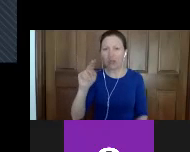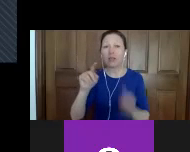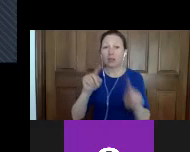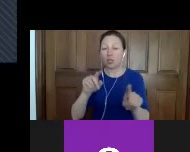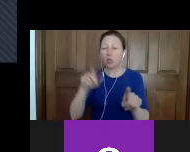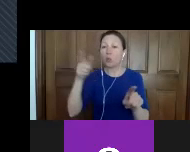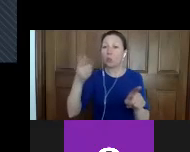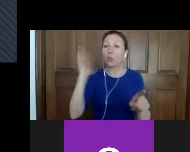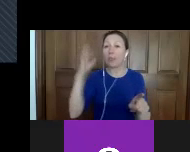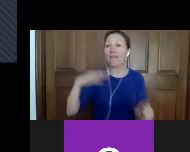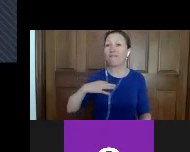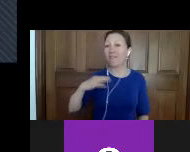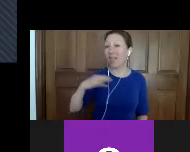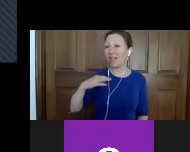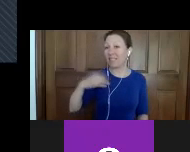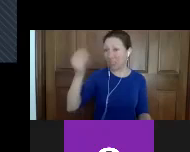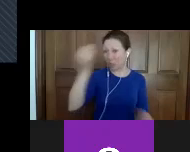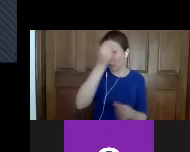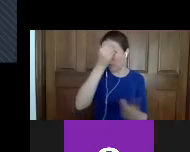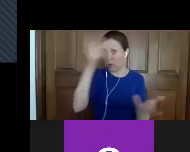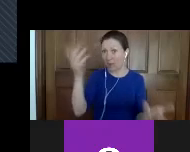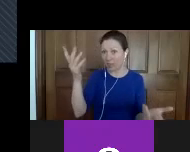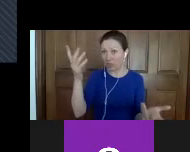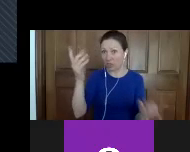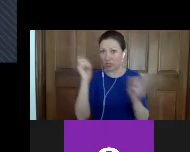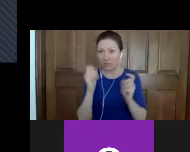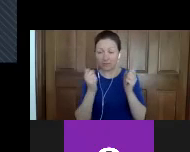you're helping them determine whether or not they are meeting their required goals as far